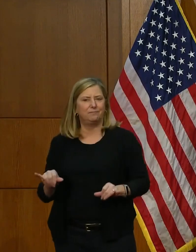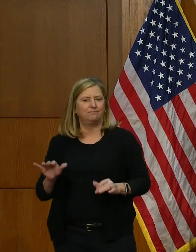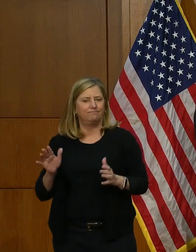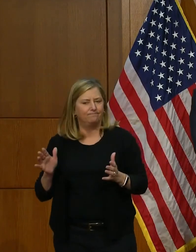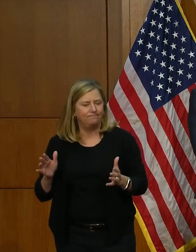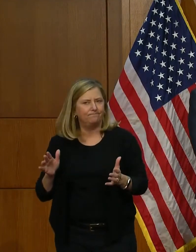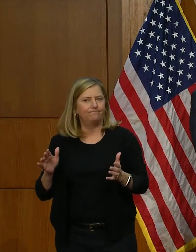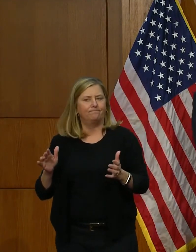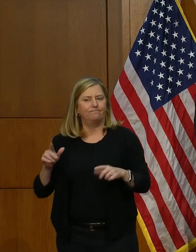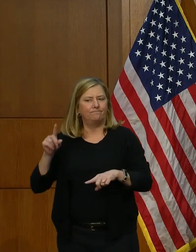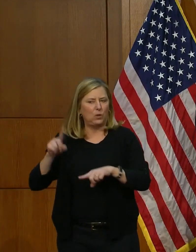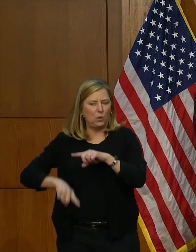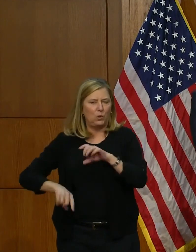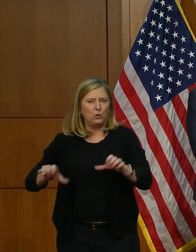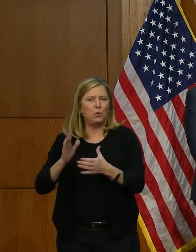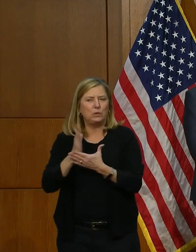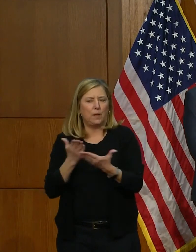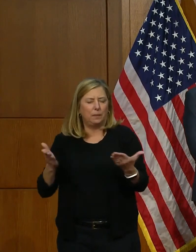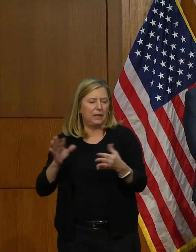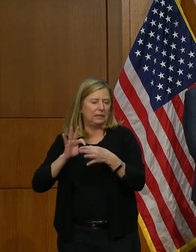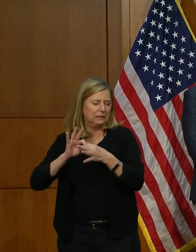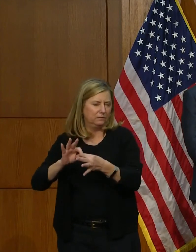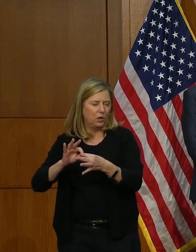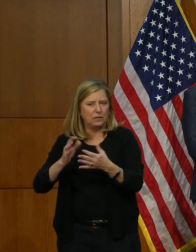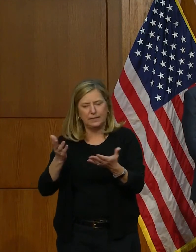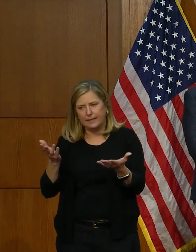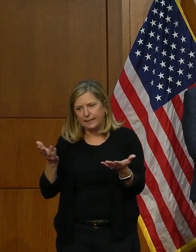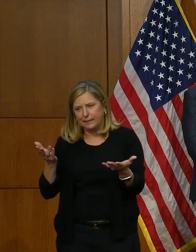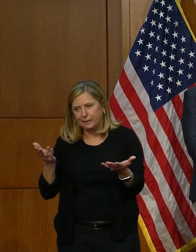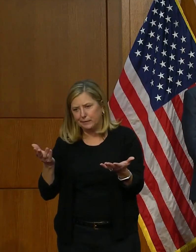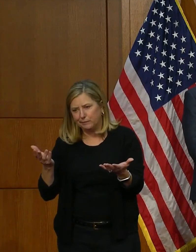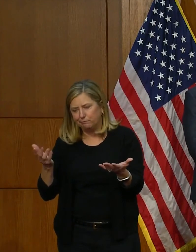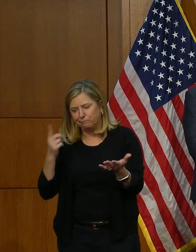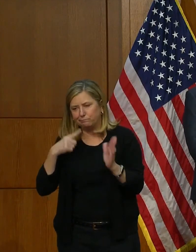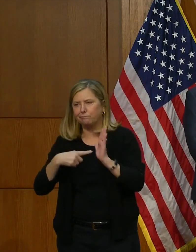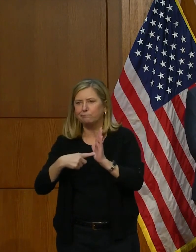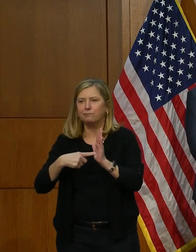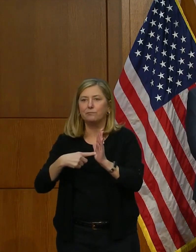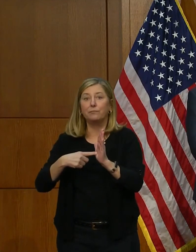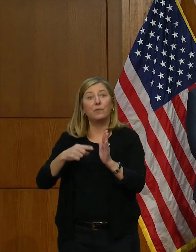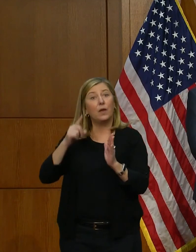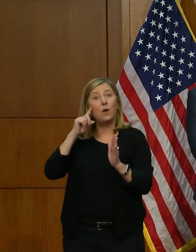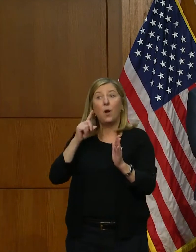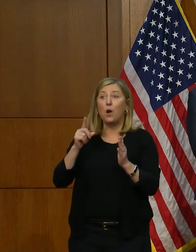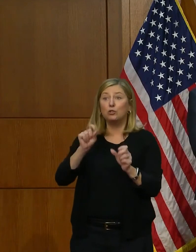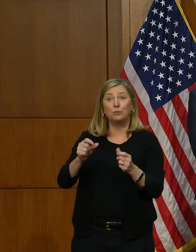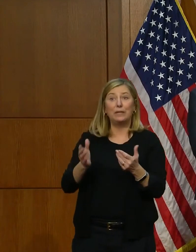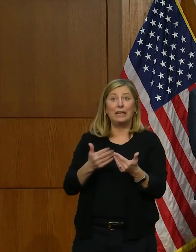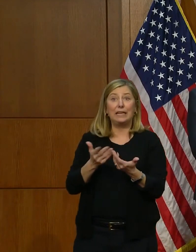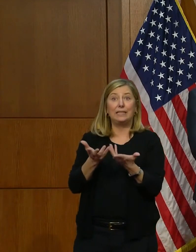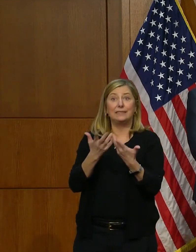RECOGNIZE THAT THERE WAS SOME SIGNIFICANT GAPS THAT VANS